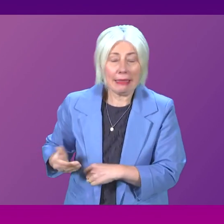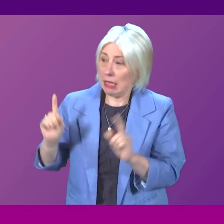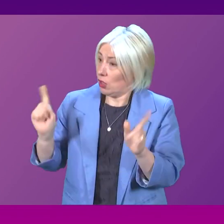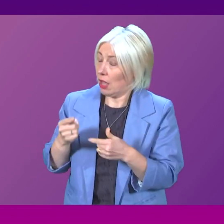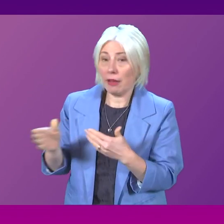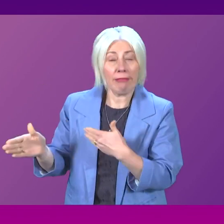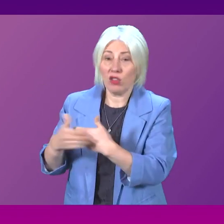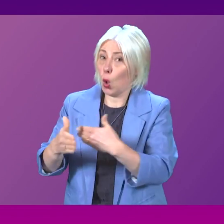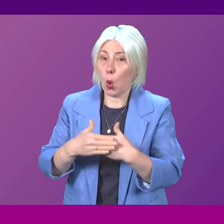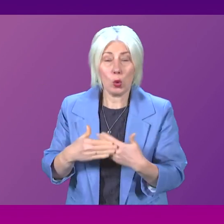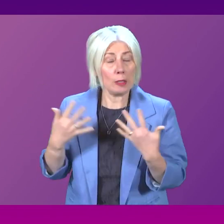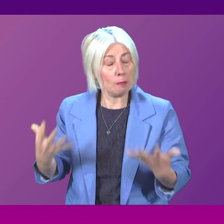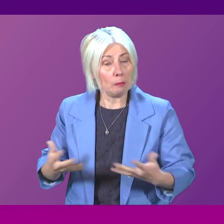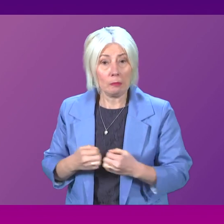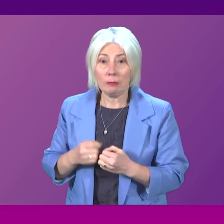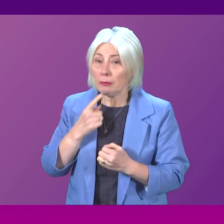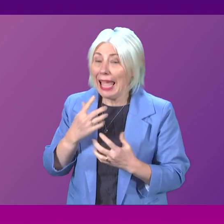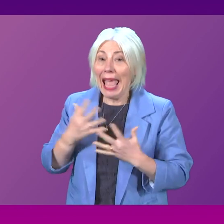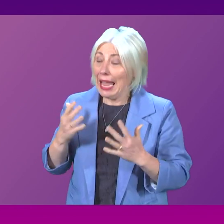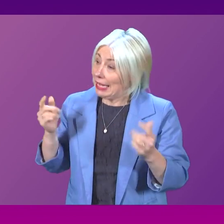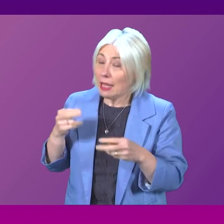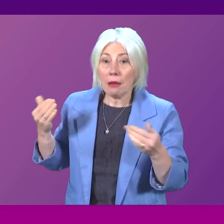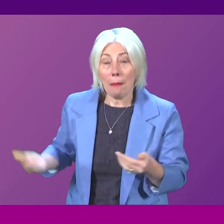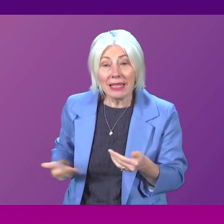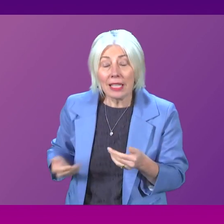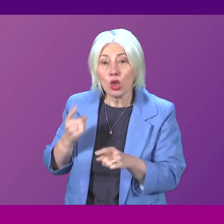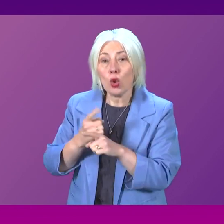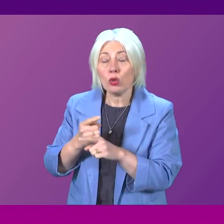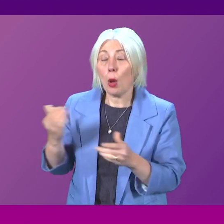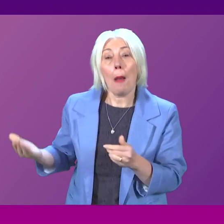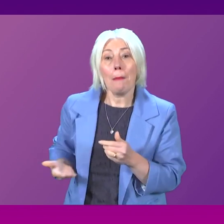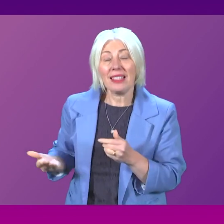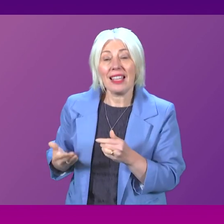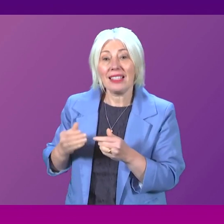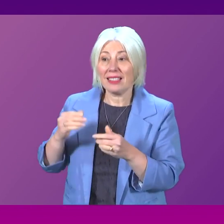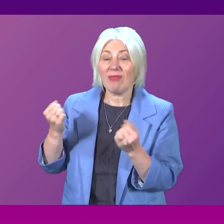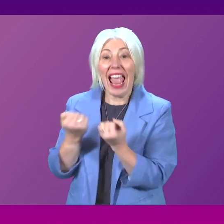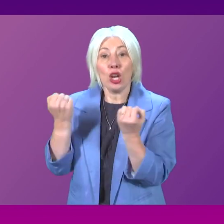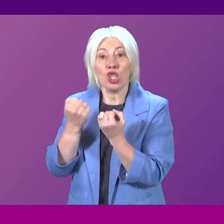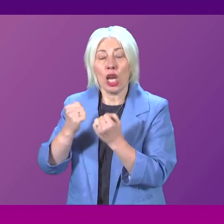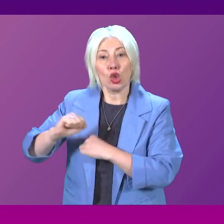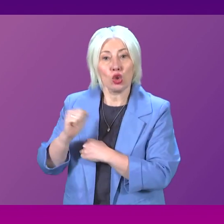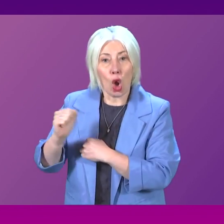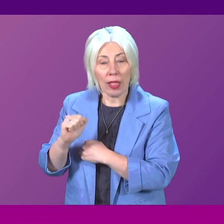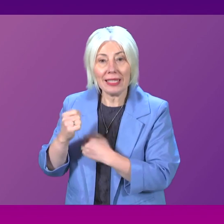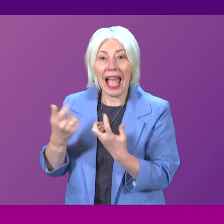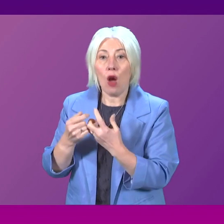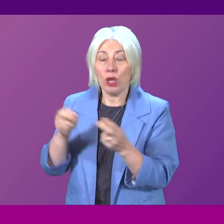I would encourage any business that is struggling to speak to Business Energy Scotland to see if it can offer any advice on how to lower energy costs.